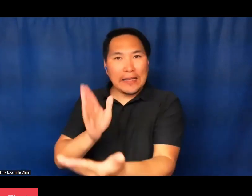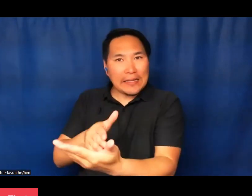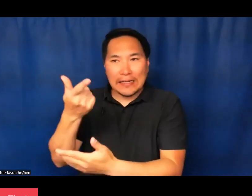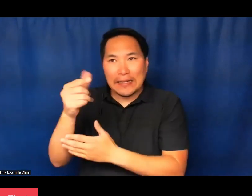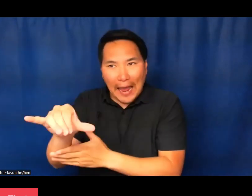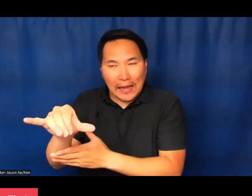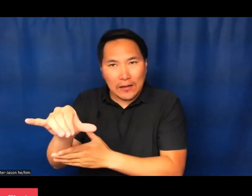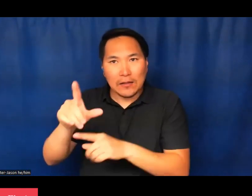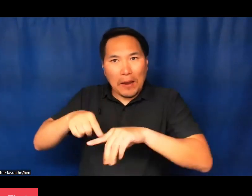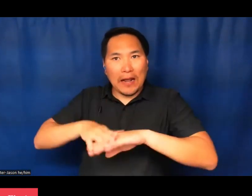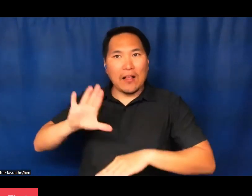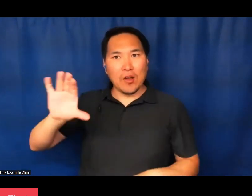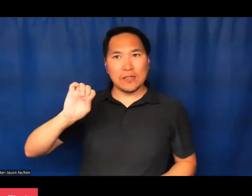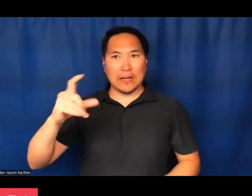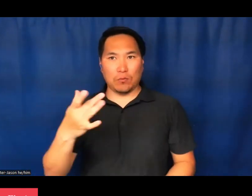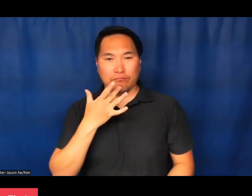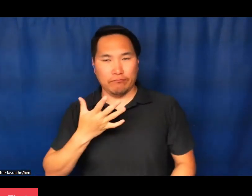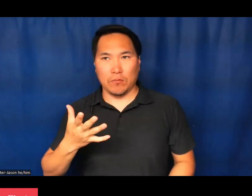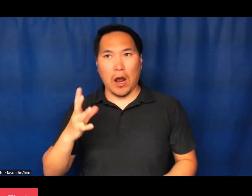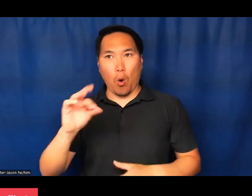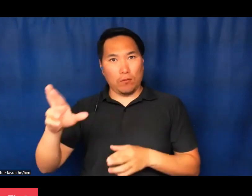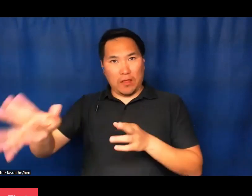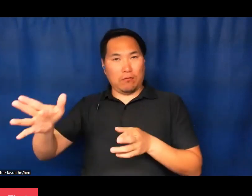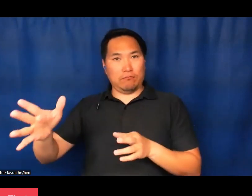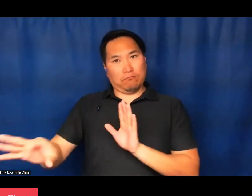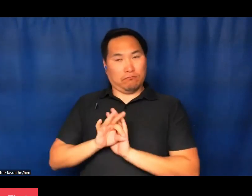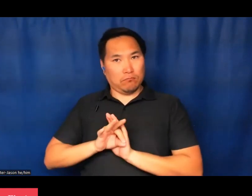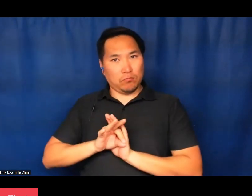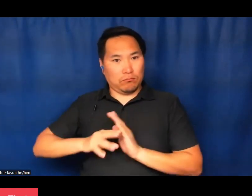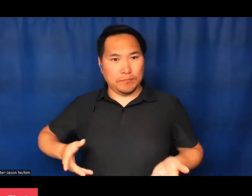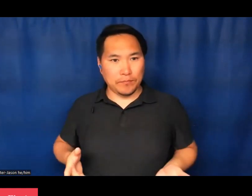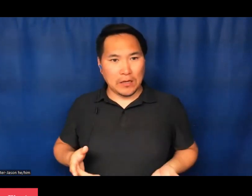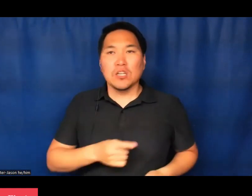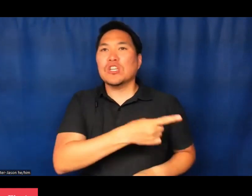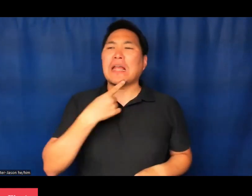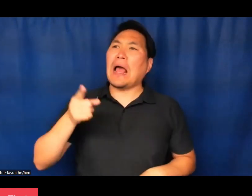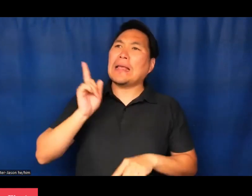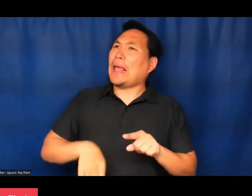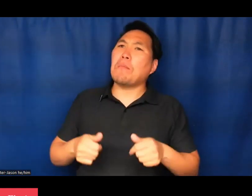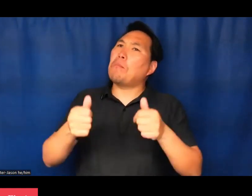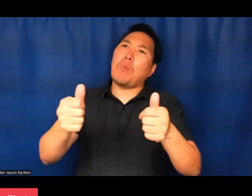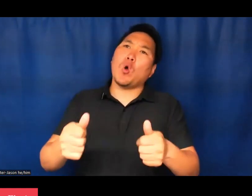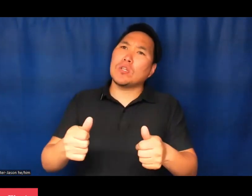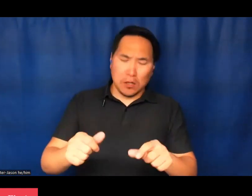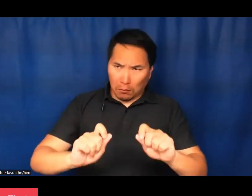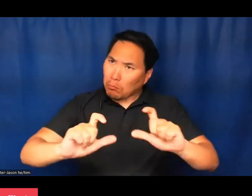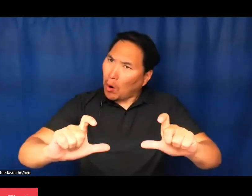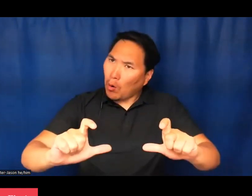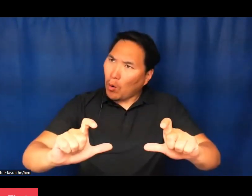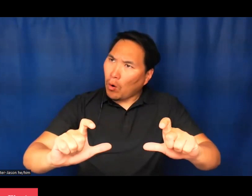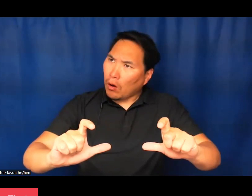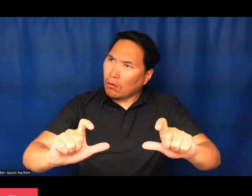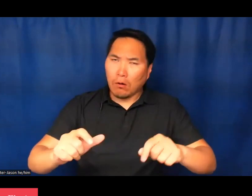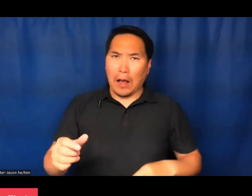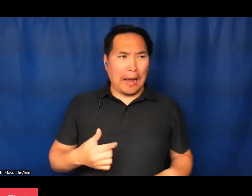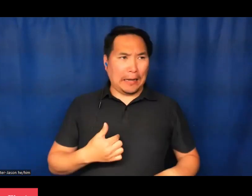And she says I can't put up on my website an indication that I won't make websites for